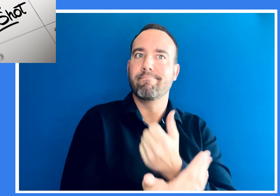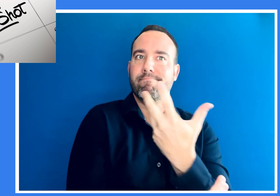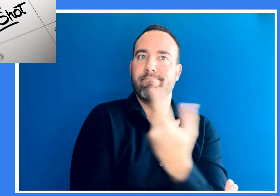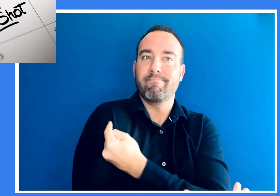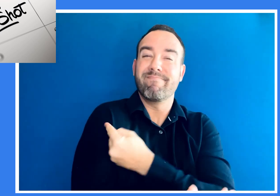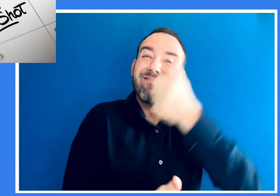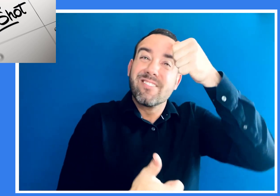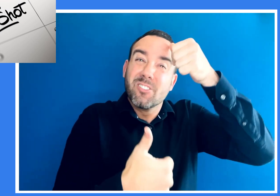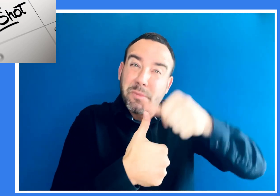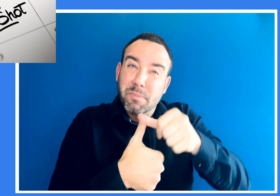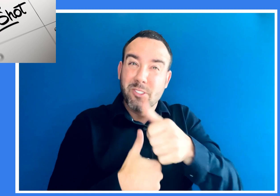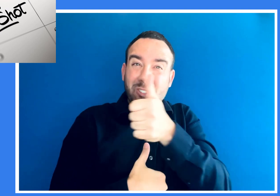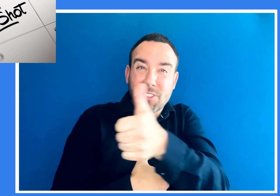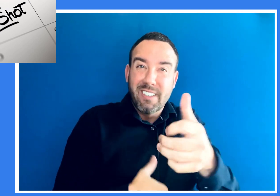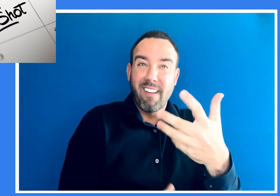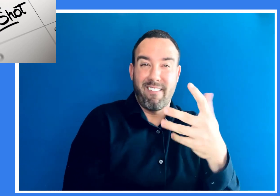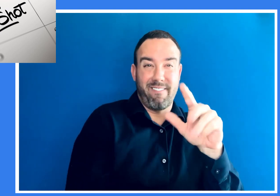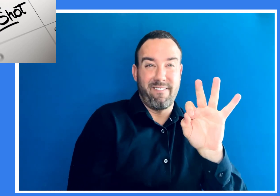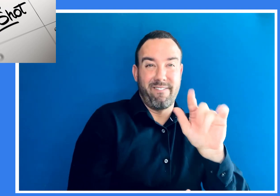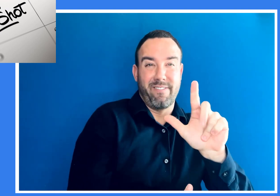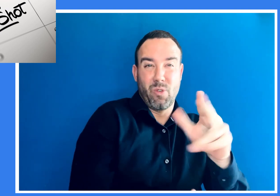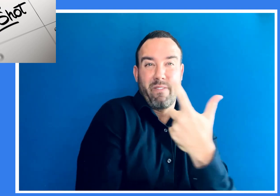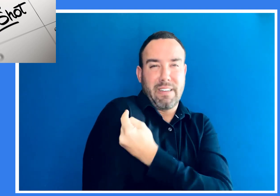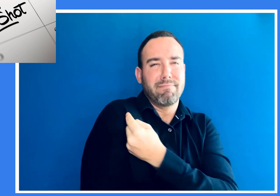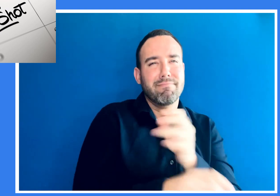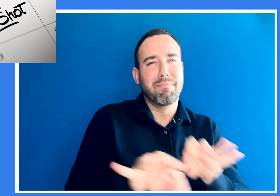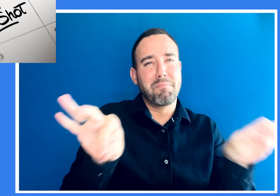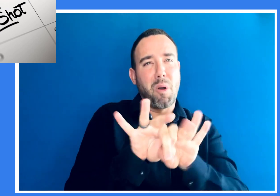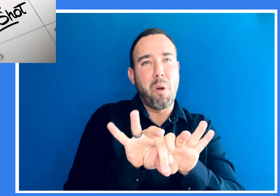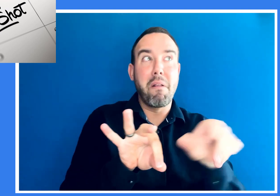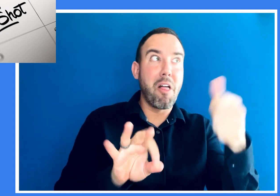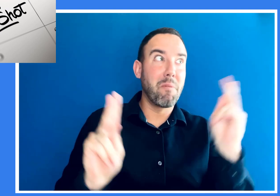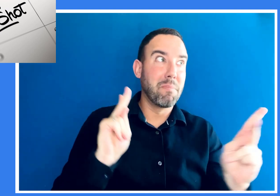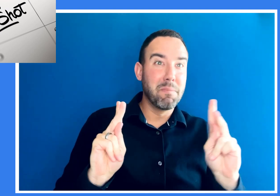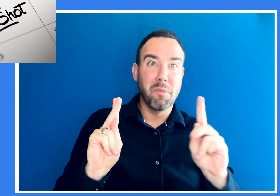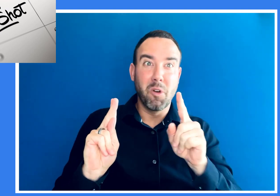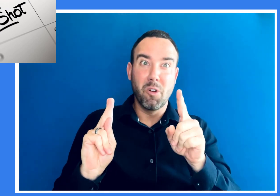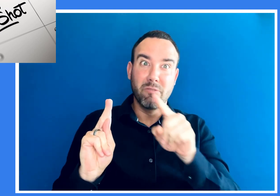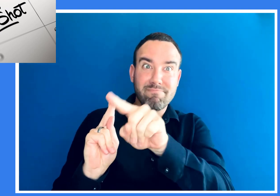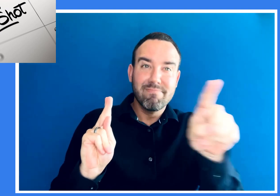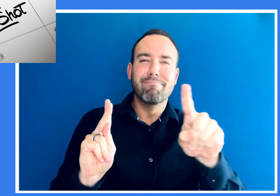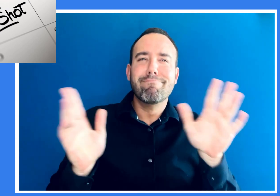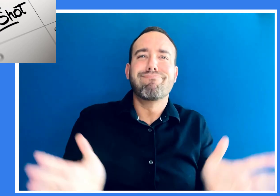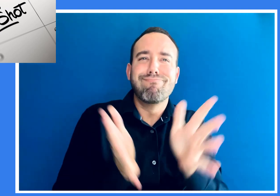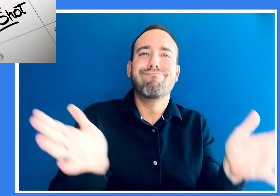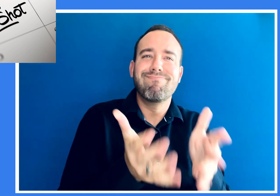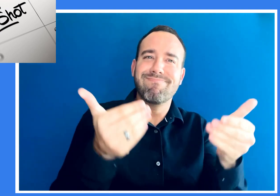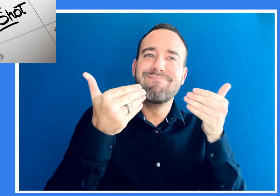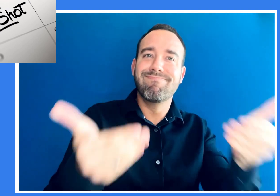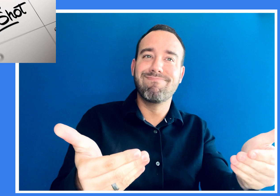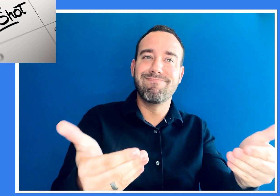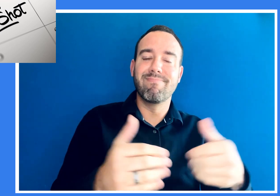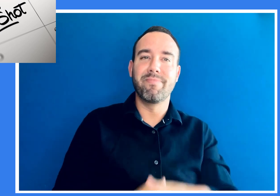And remember, get vaccinated to protect yourself against flu and encourage others you know to get vaccinated, too.